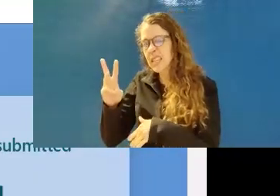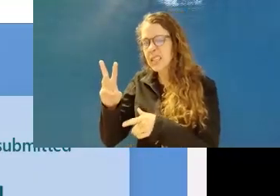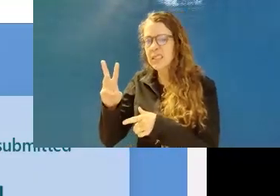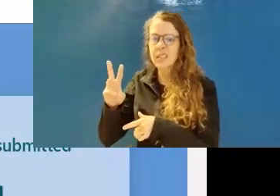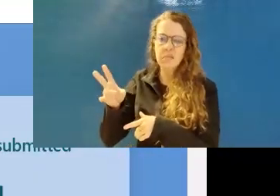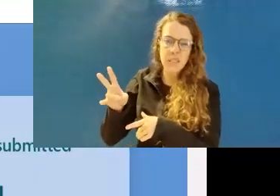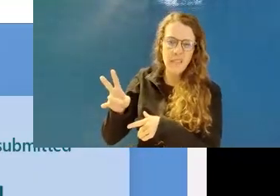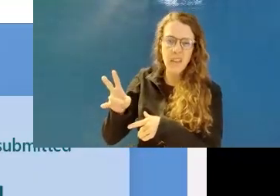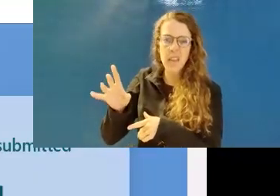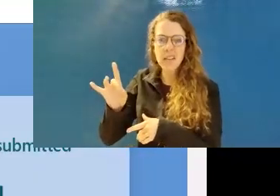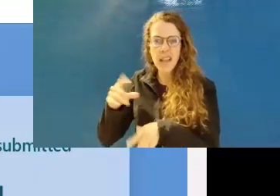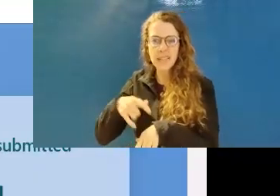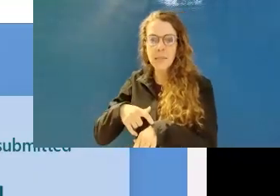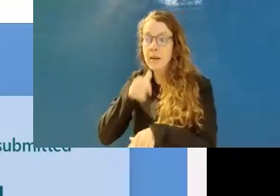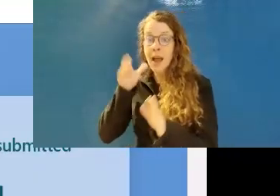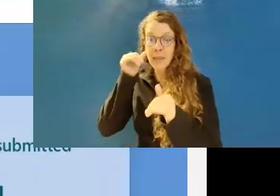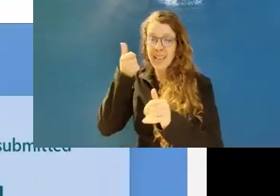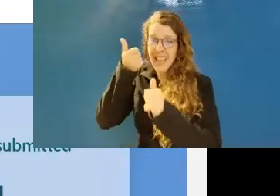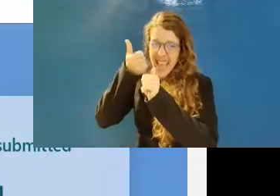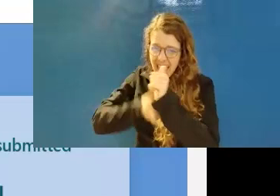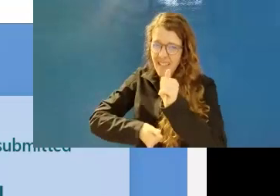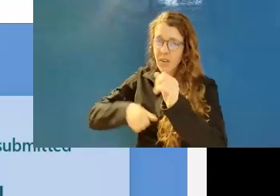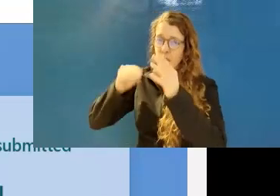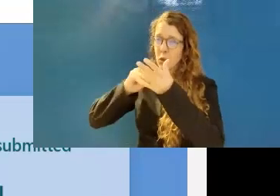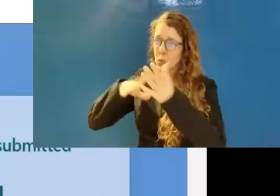definitely not expected to respond to every single student, every single discussion.